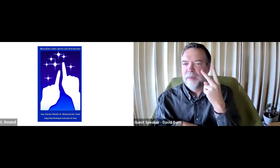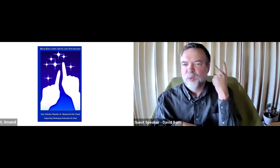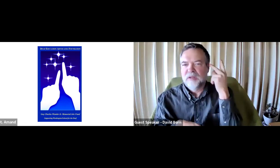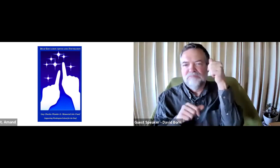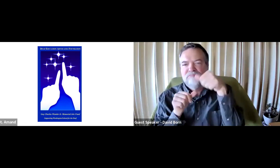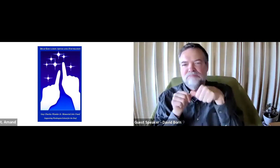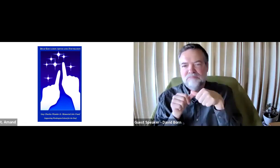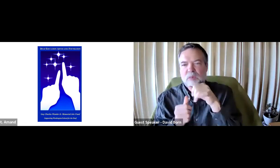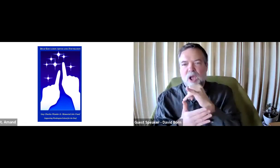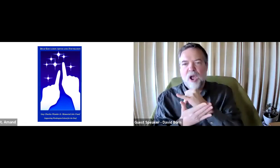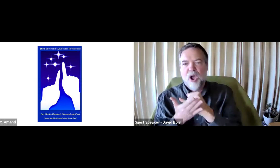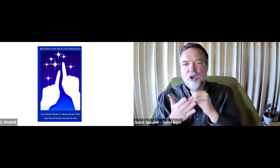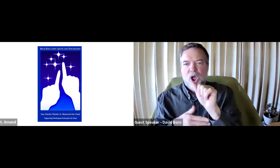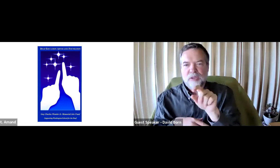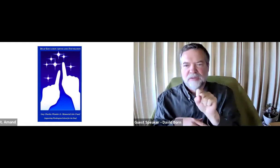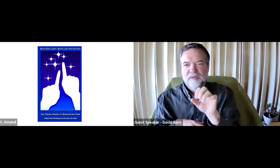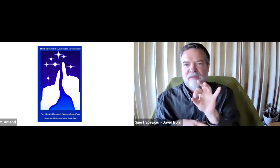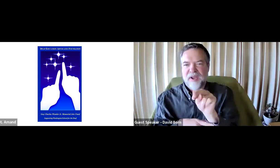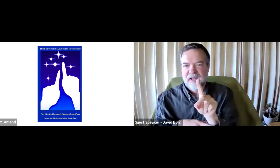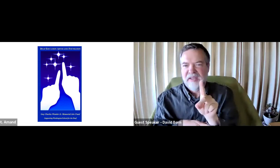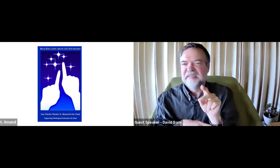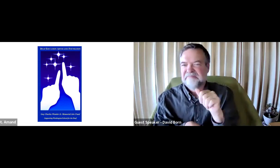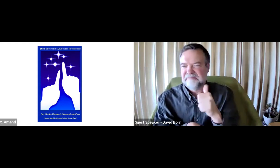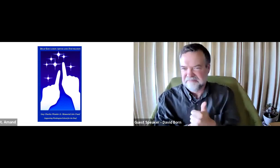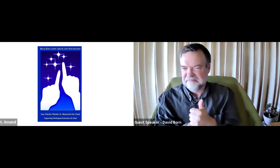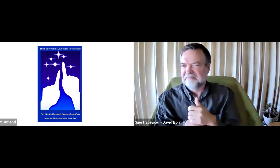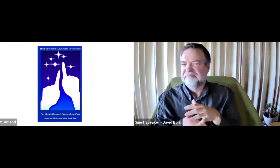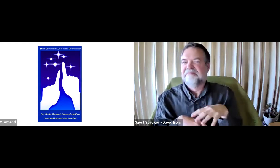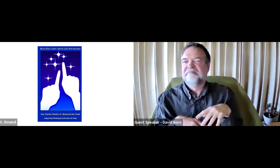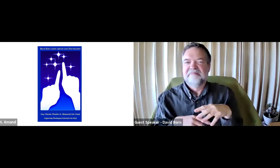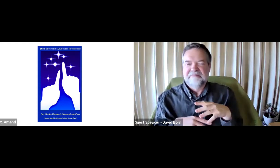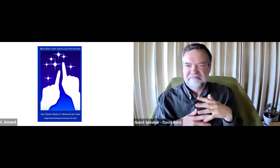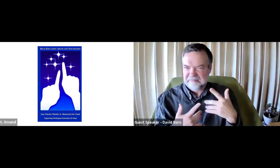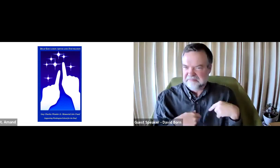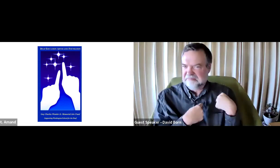remember, he's a Junior-- Memorial Art Fund,